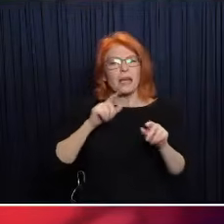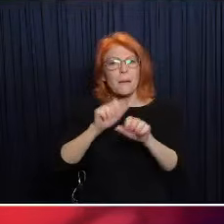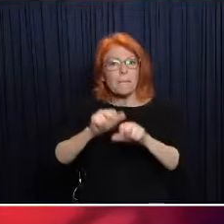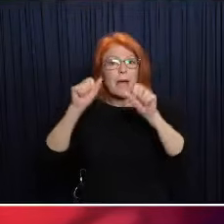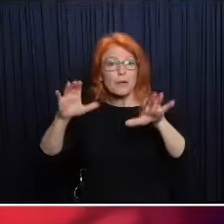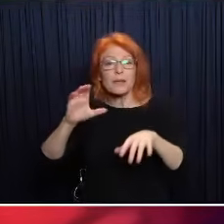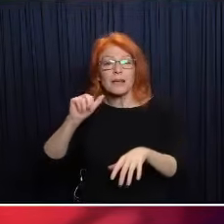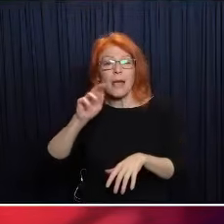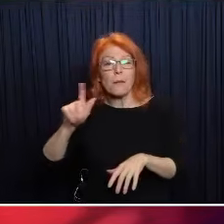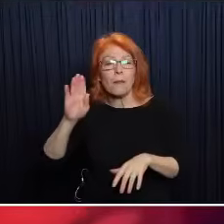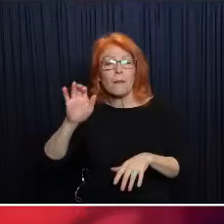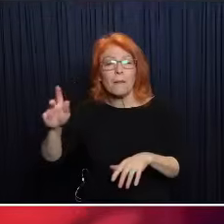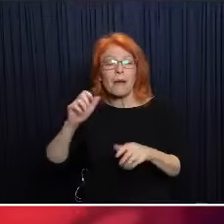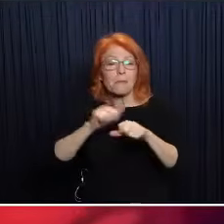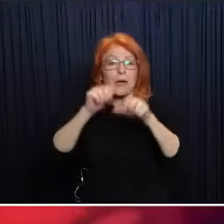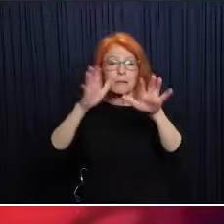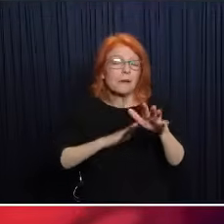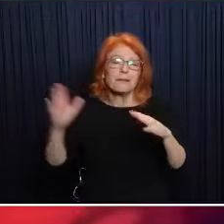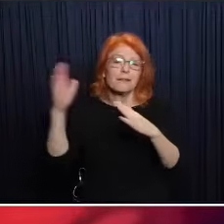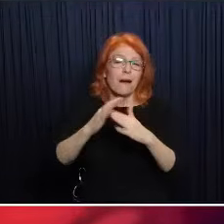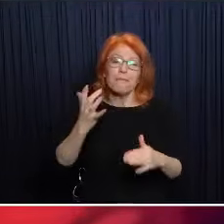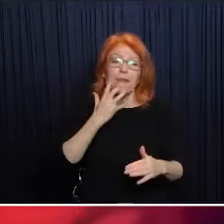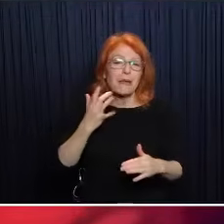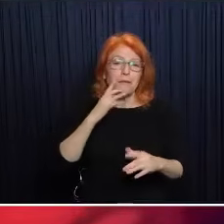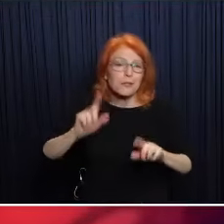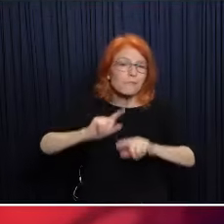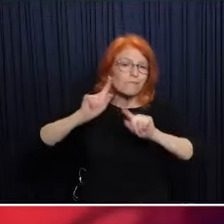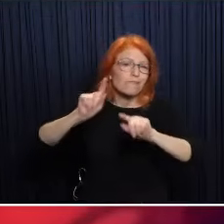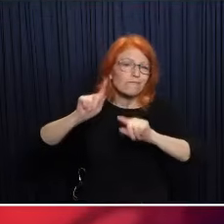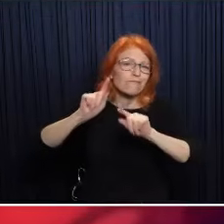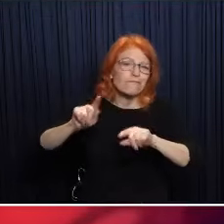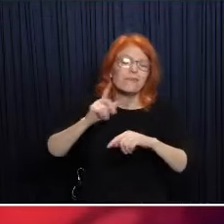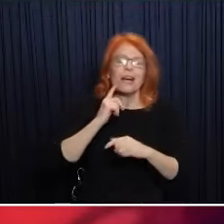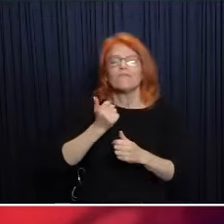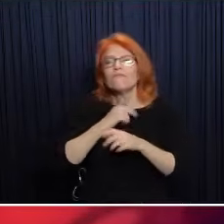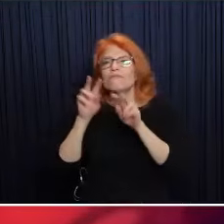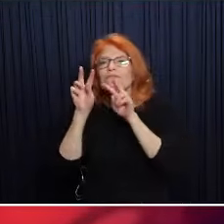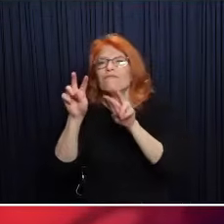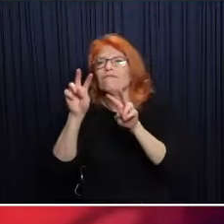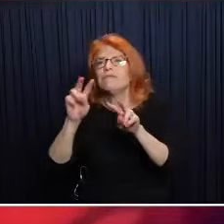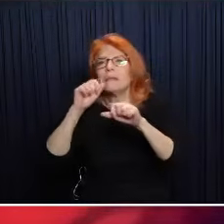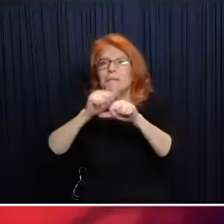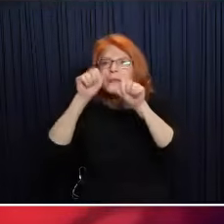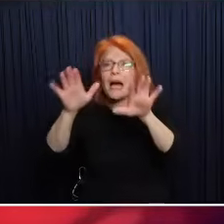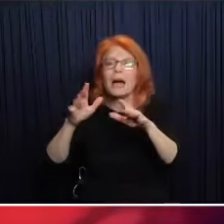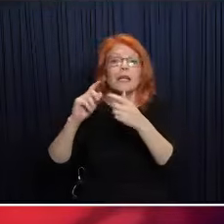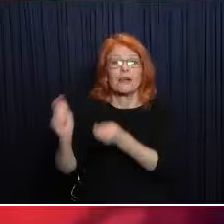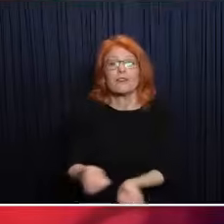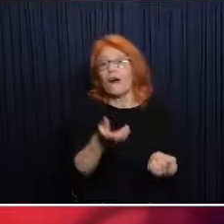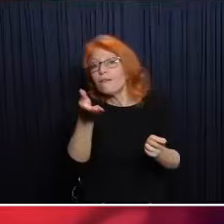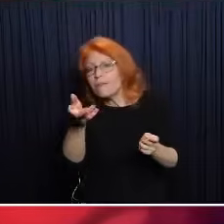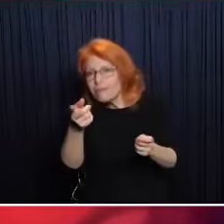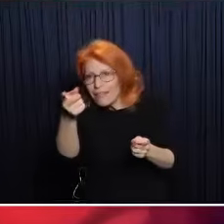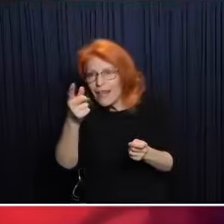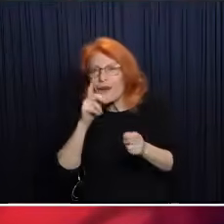THAT ARIZONANS HAVE. I LOVE THE MOUNTAIN. CAMELBACK MOUNTAIN IS PROBABLY ONE OF THE FAVORITE PLACES TO